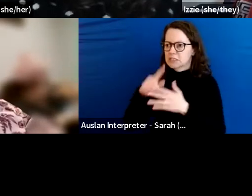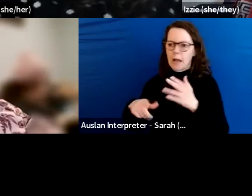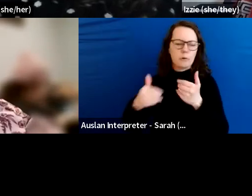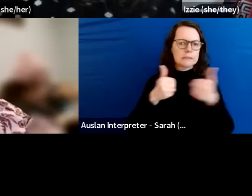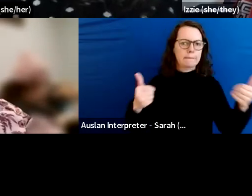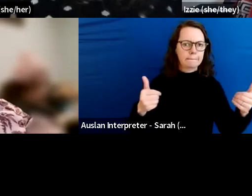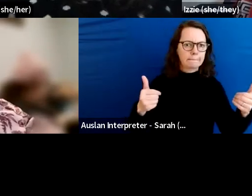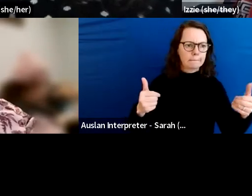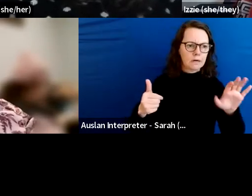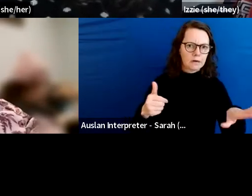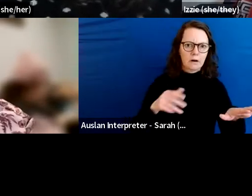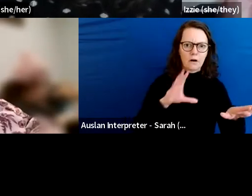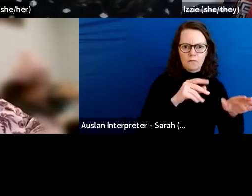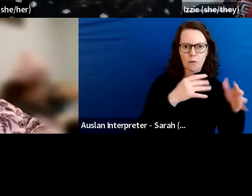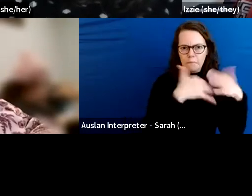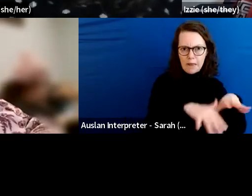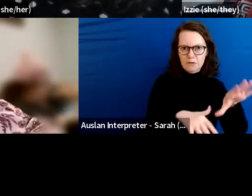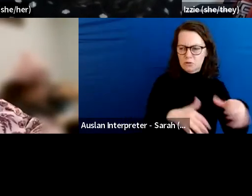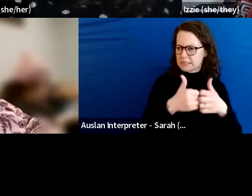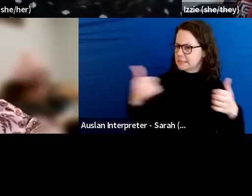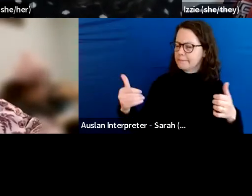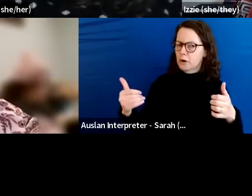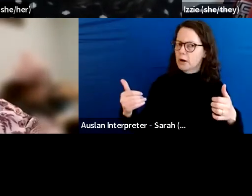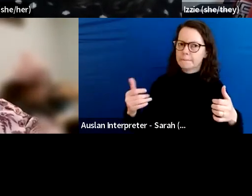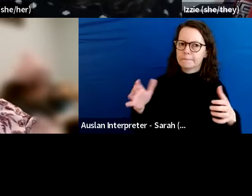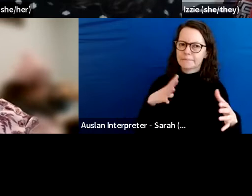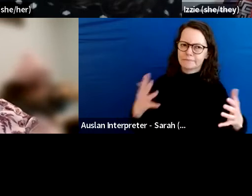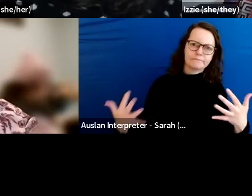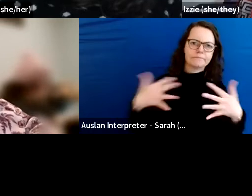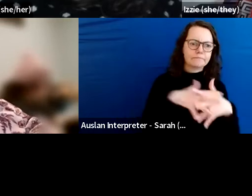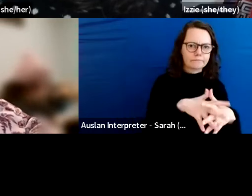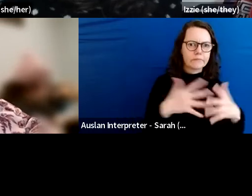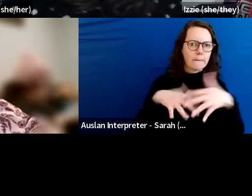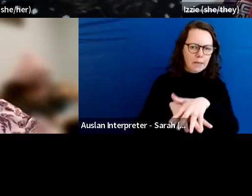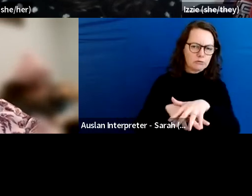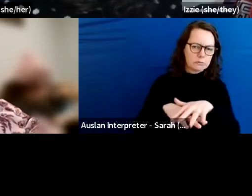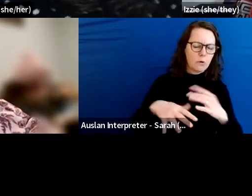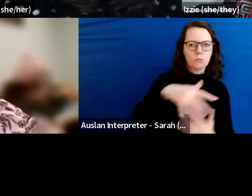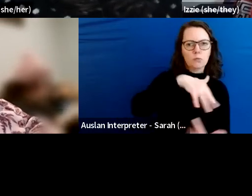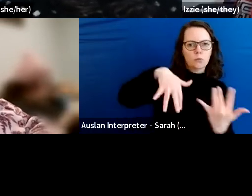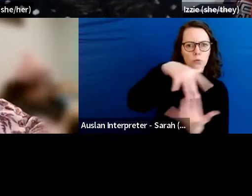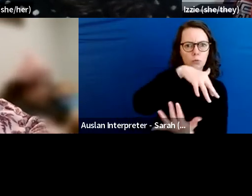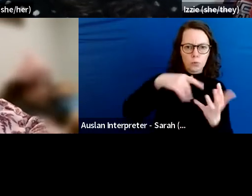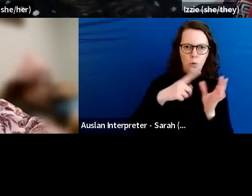With the disabled community, but really trying to make sure that all spaces are accessible for.